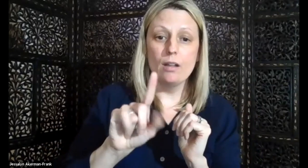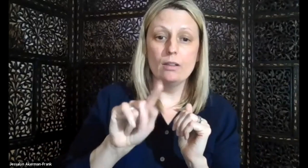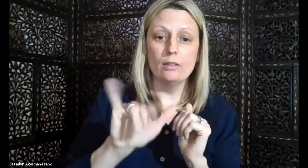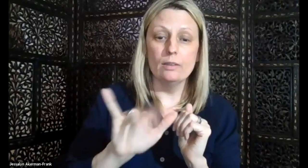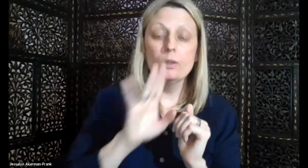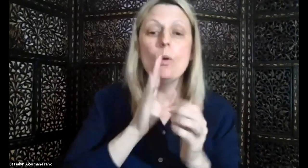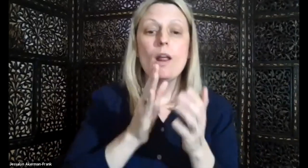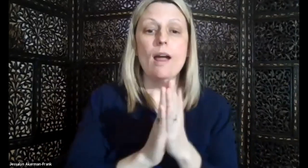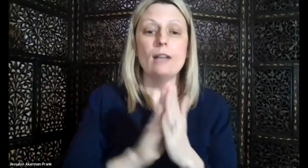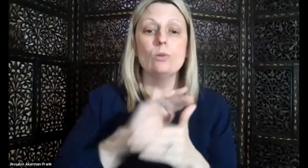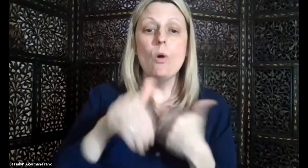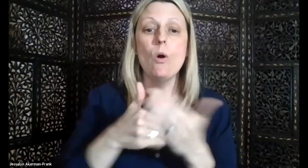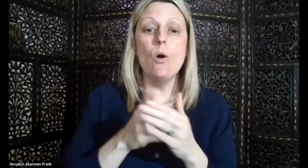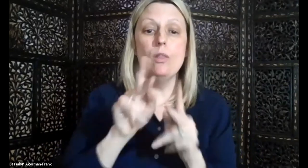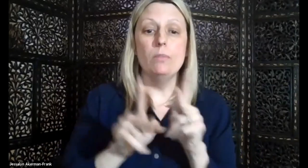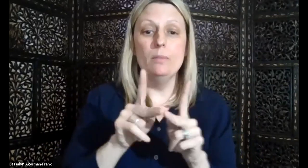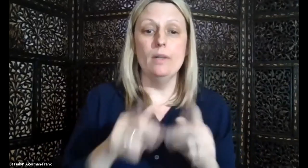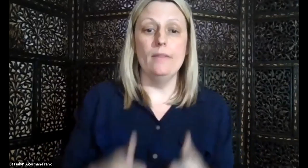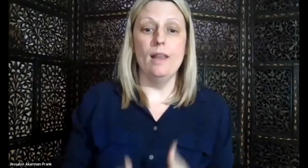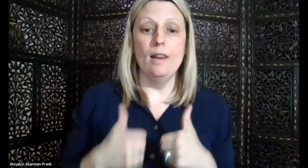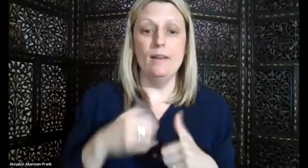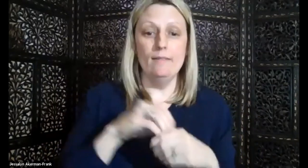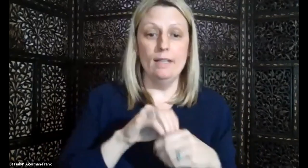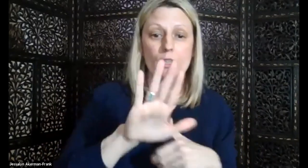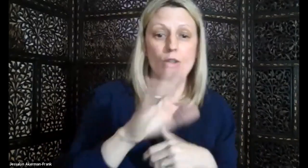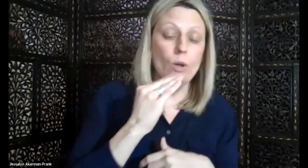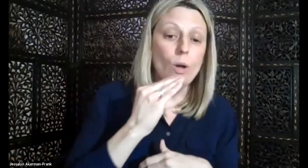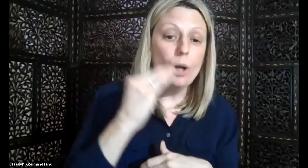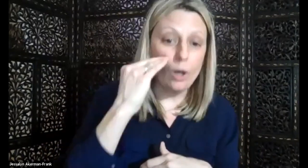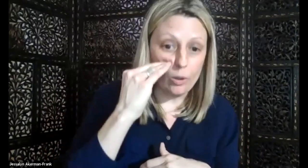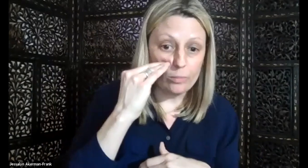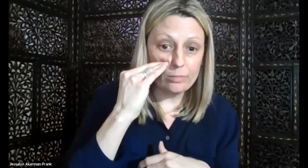address, and they will ask for what your gender,